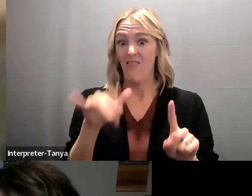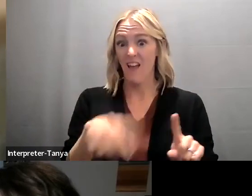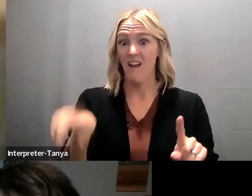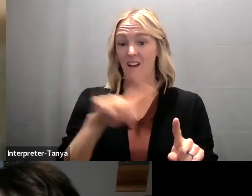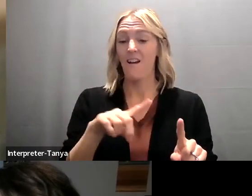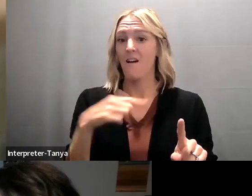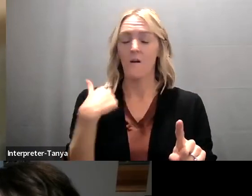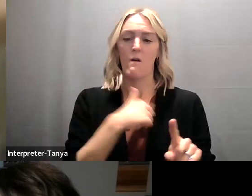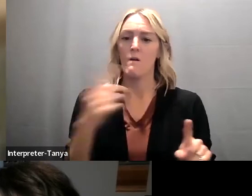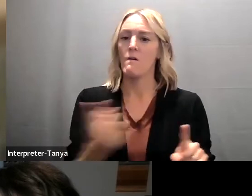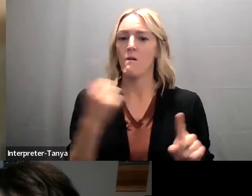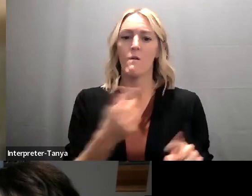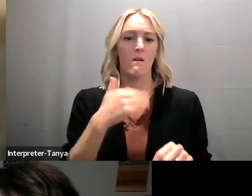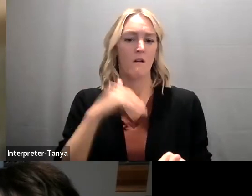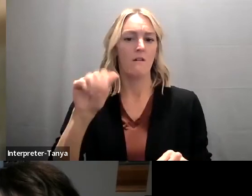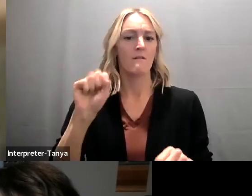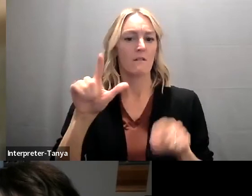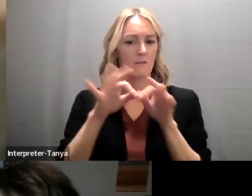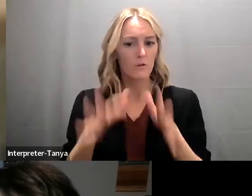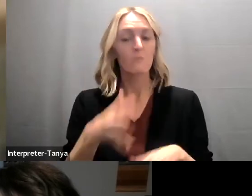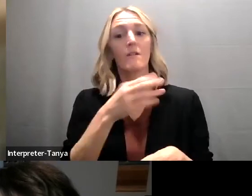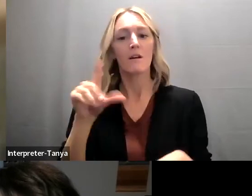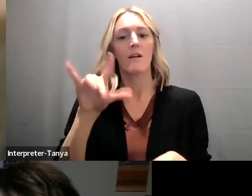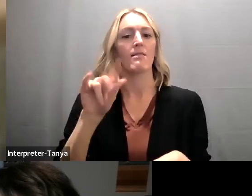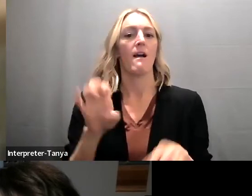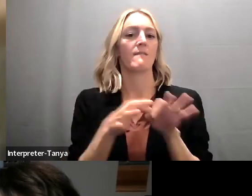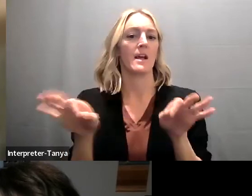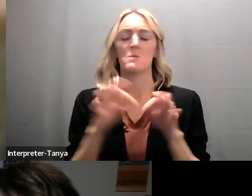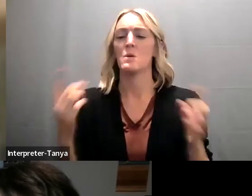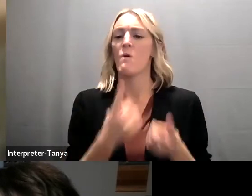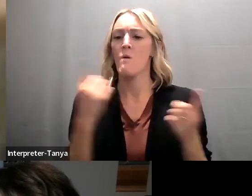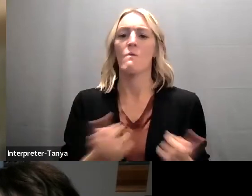practice ASL and live captioning and always always, always.